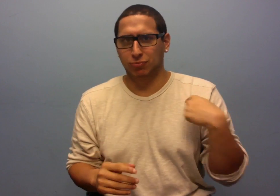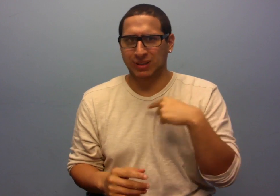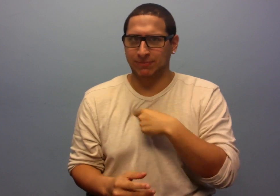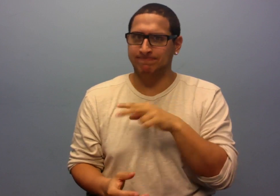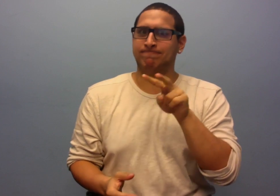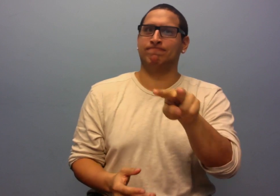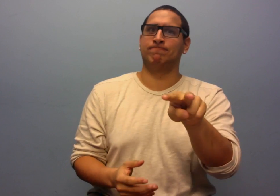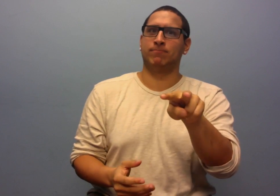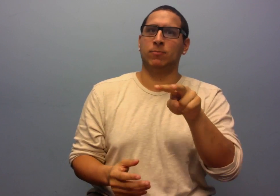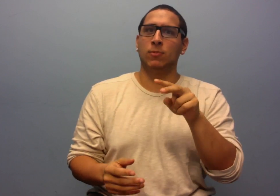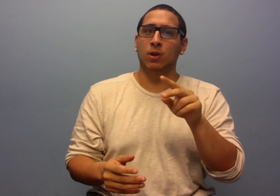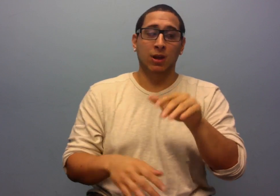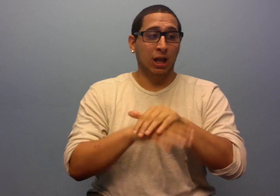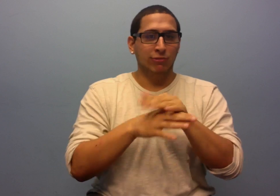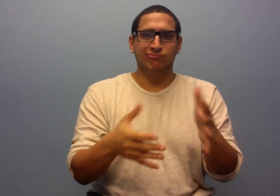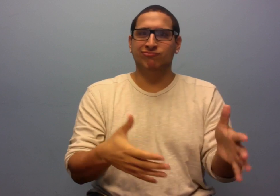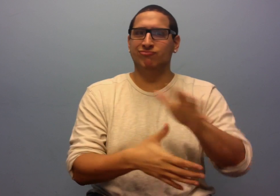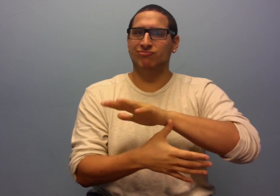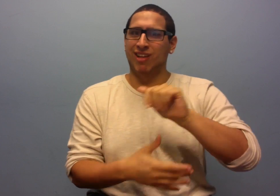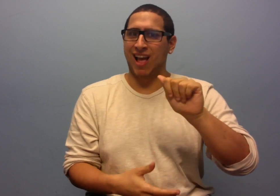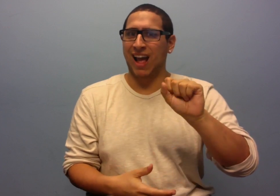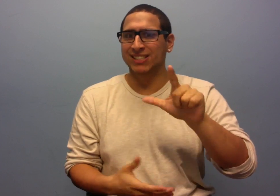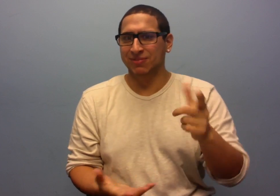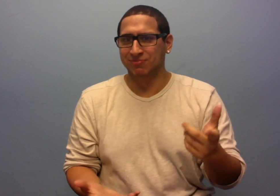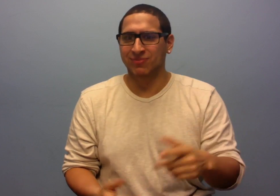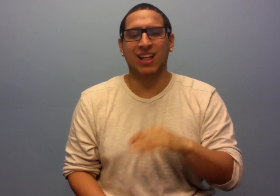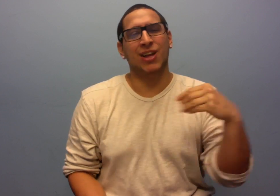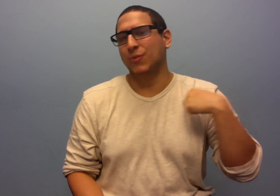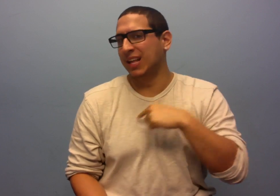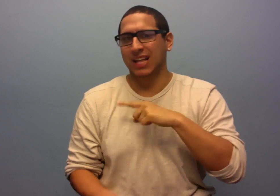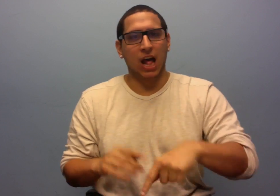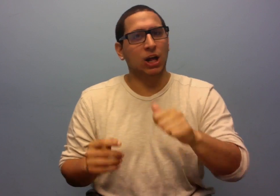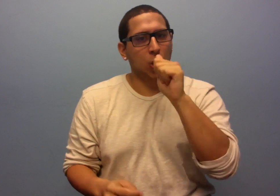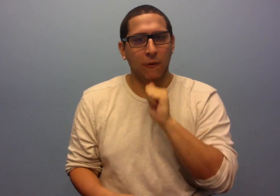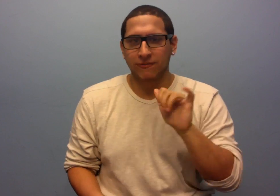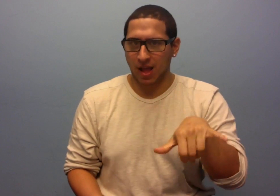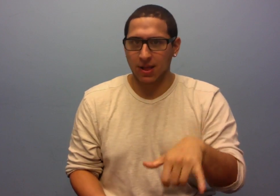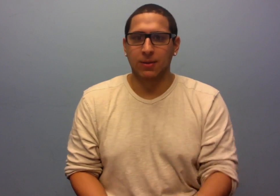We are under the impression that English prevails over ASL and we cannot tolerate that.